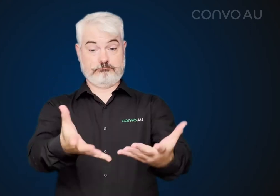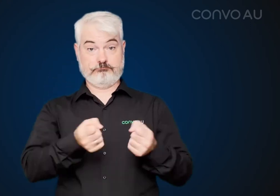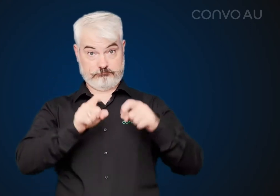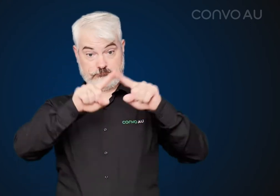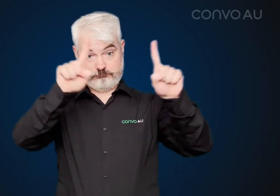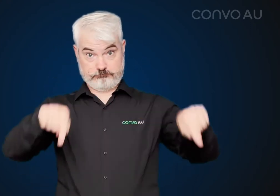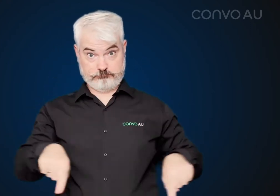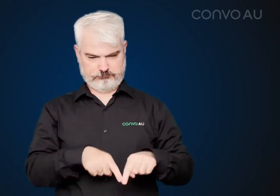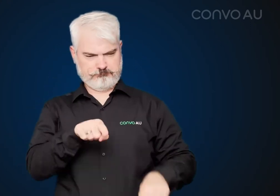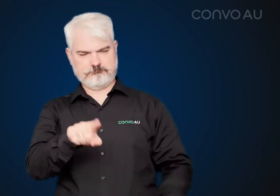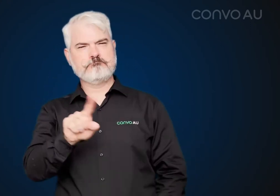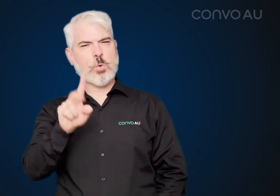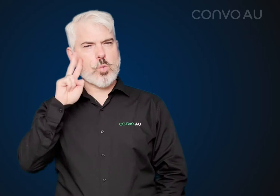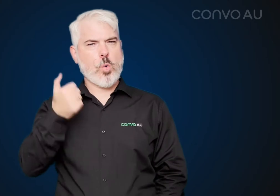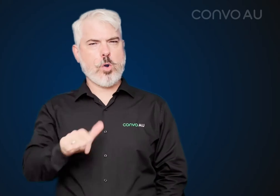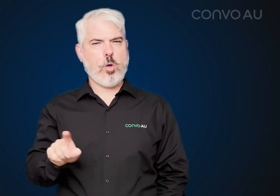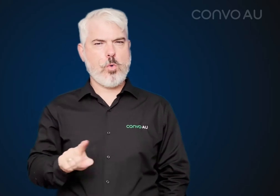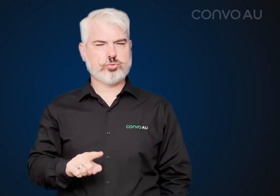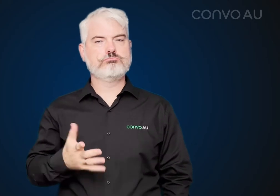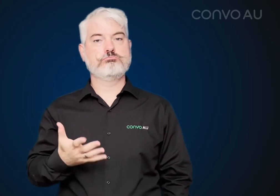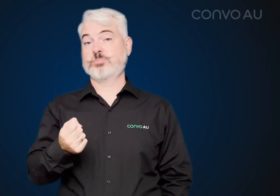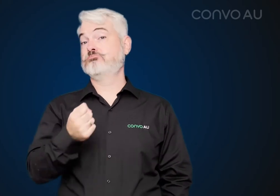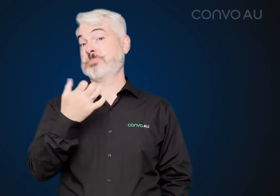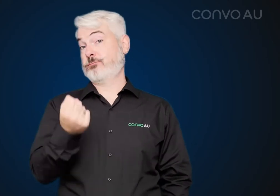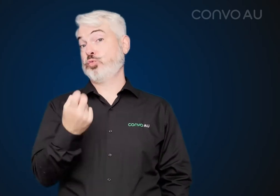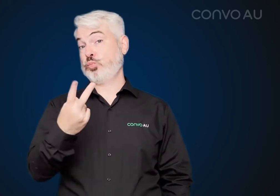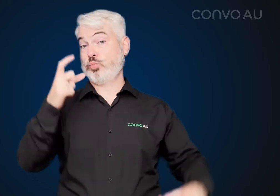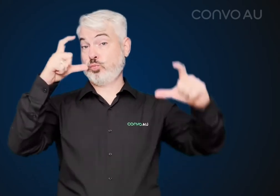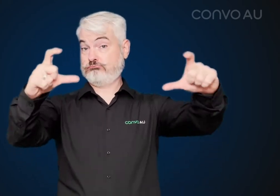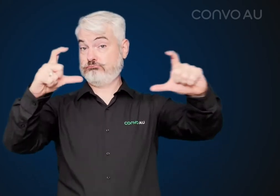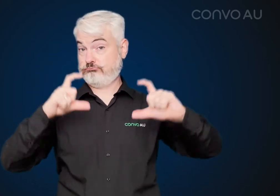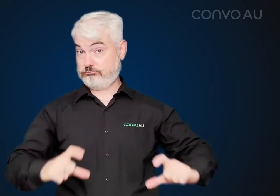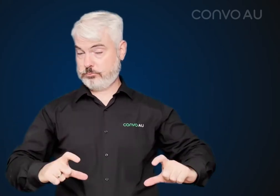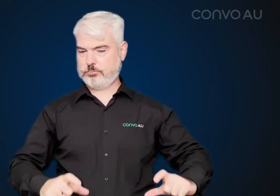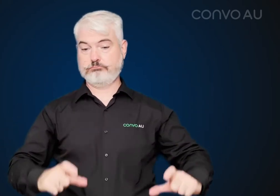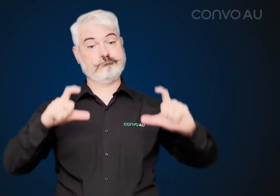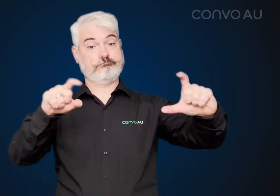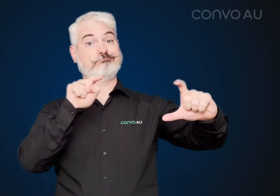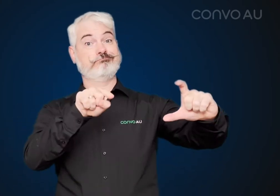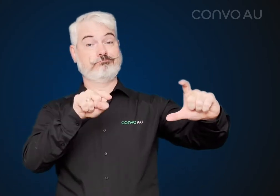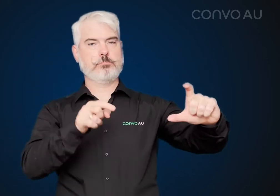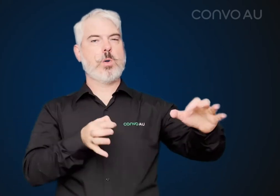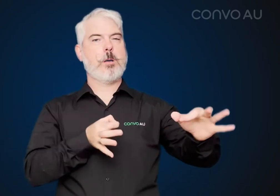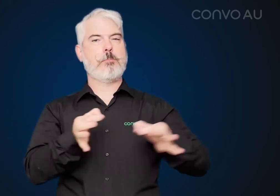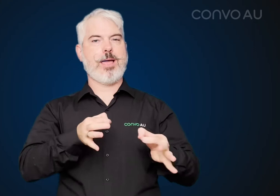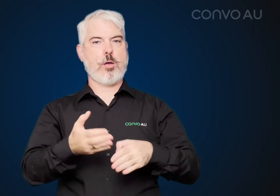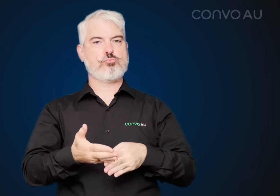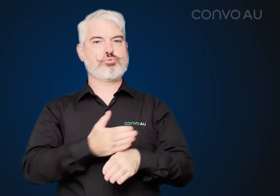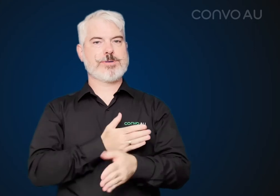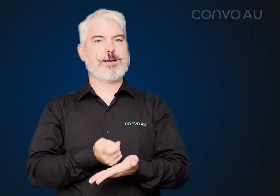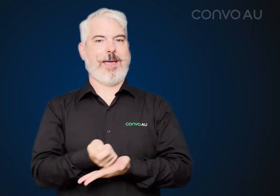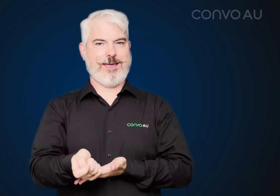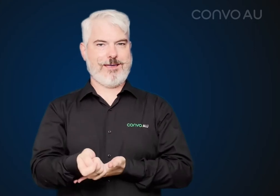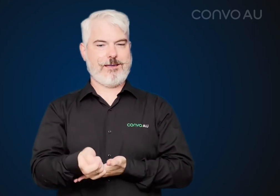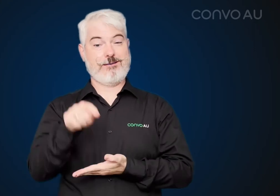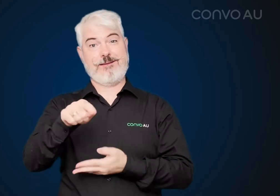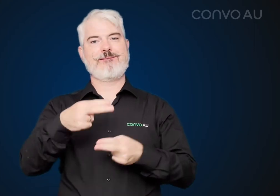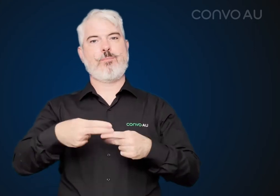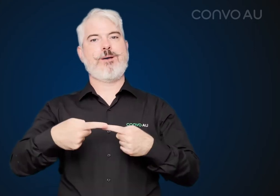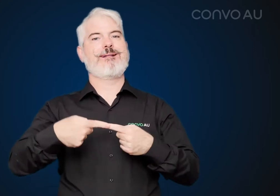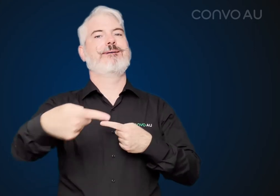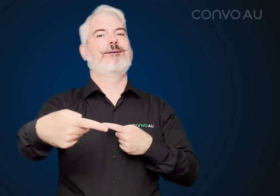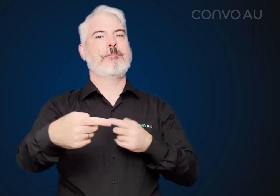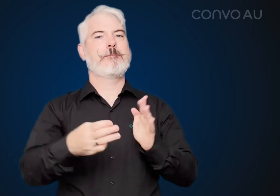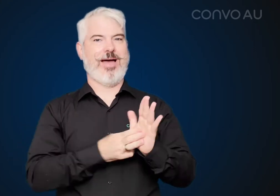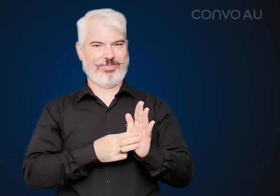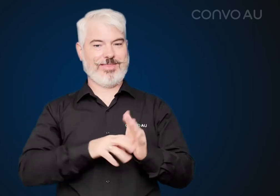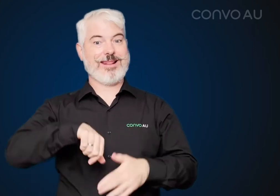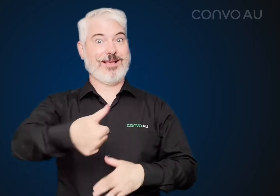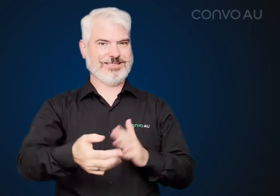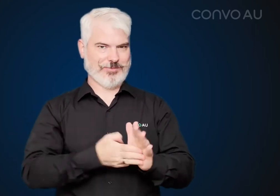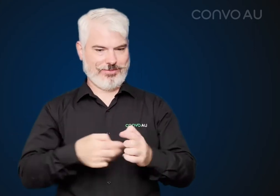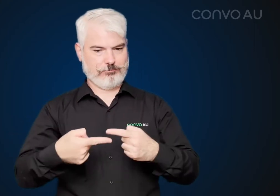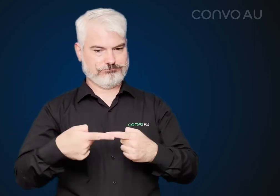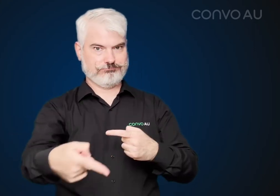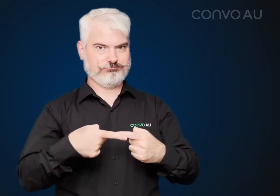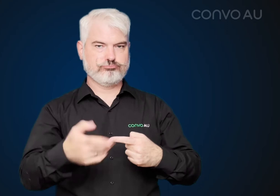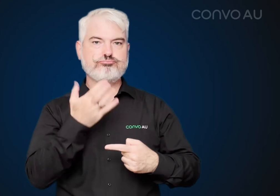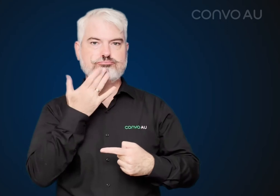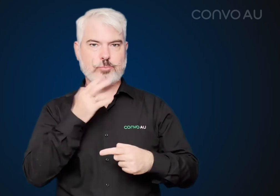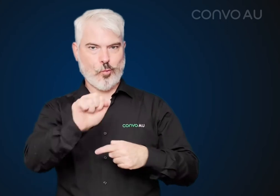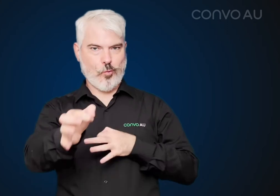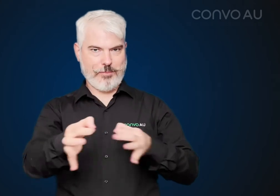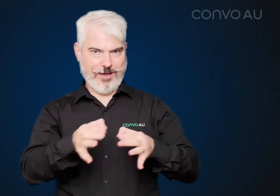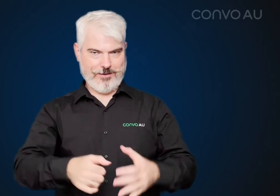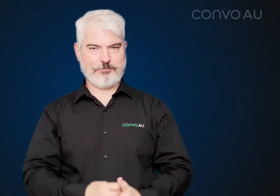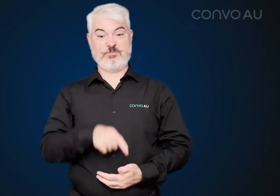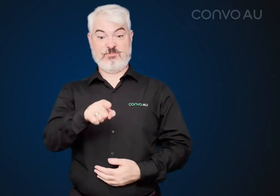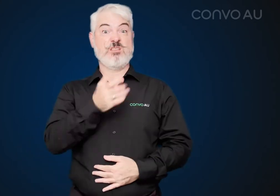You will see a plan pre-payment for the current month,